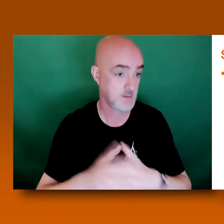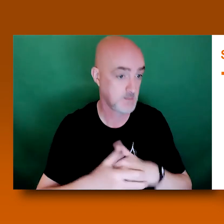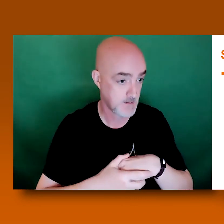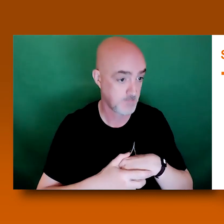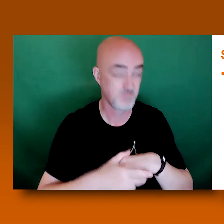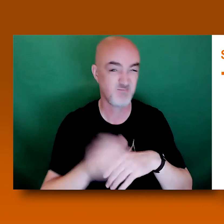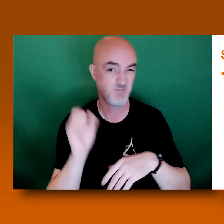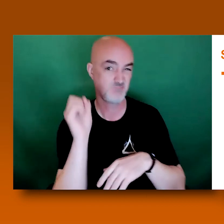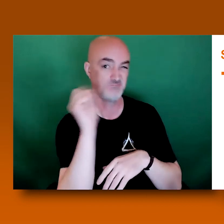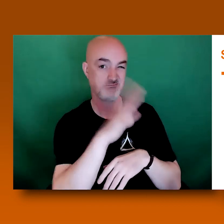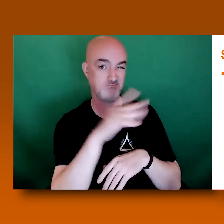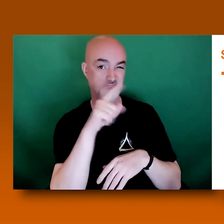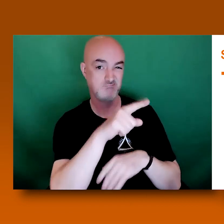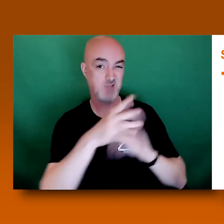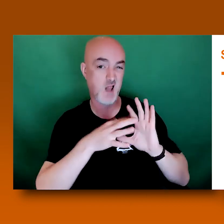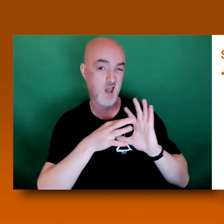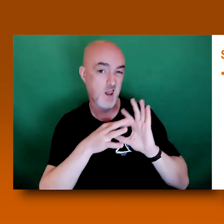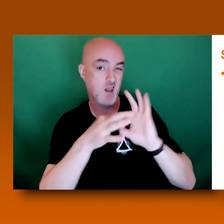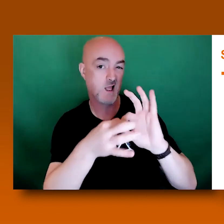to be a part of this review process.